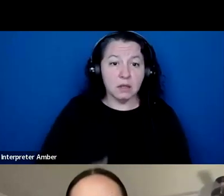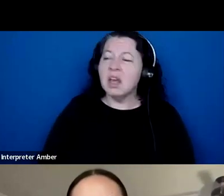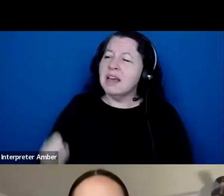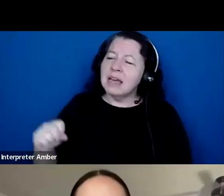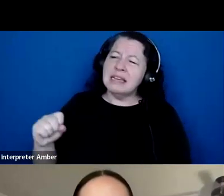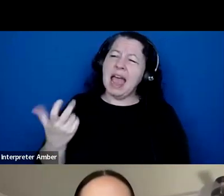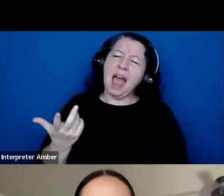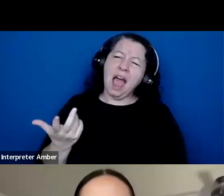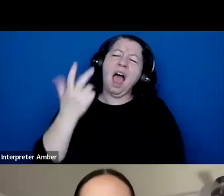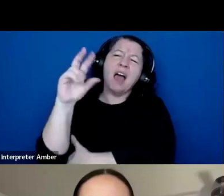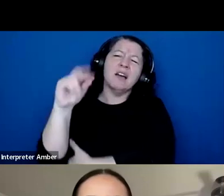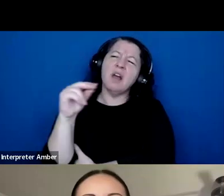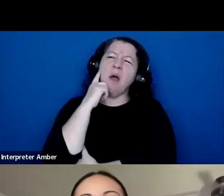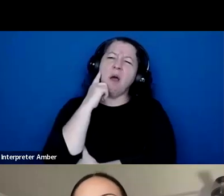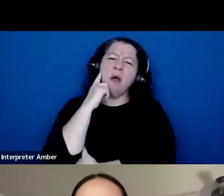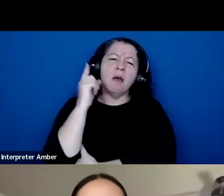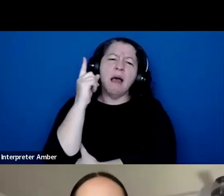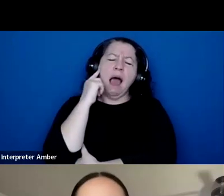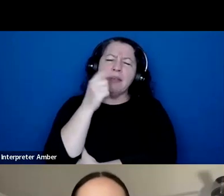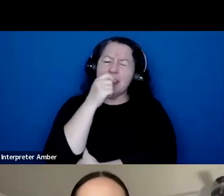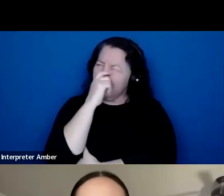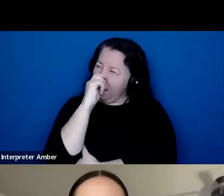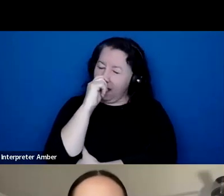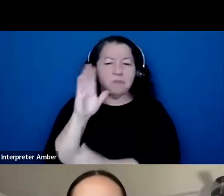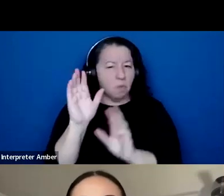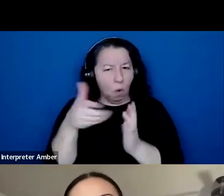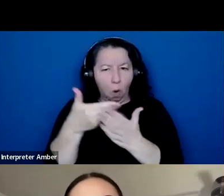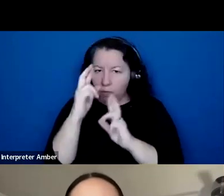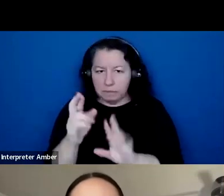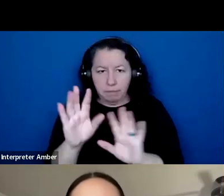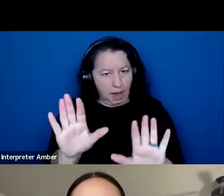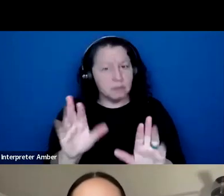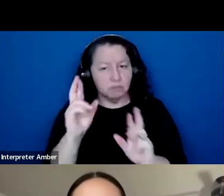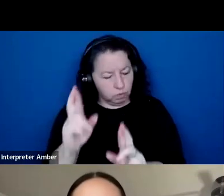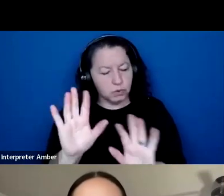you know, with all due respect, you know, I want to go ahead and stand